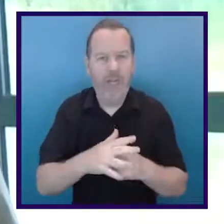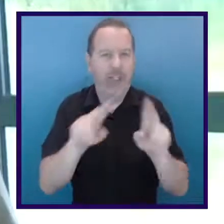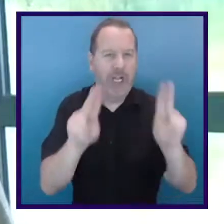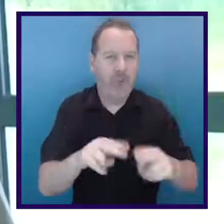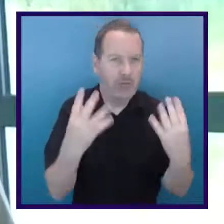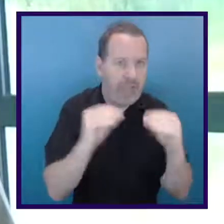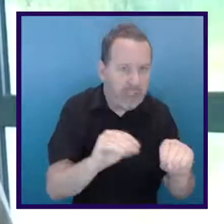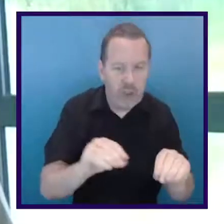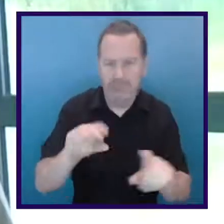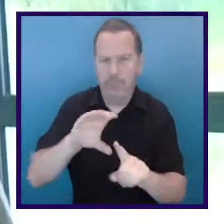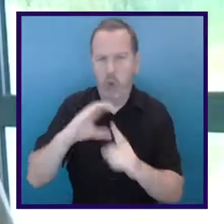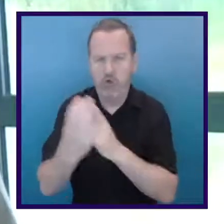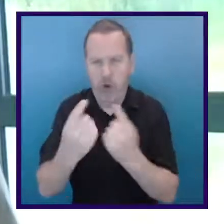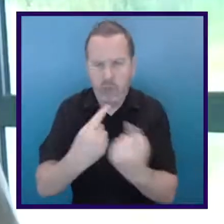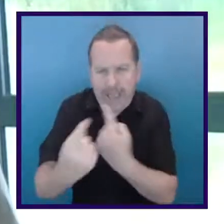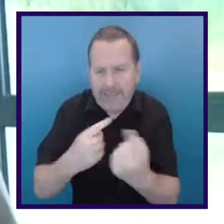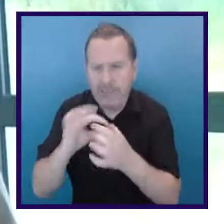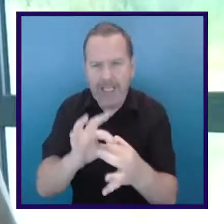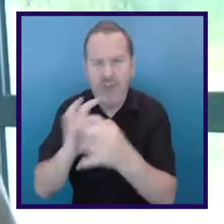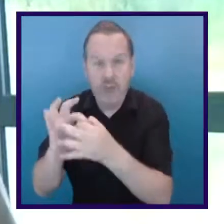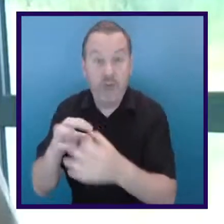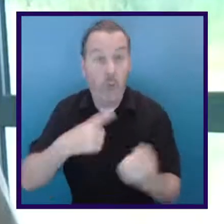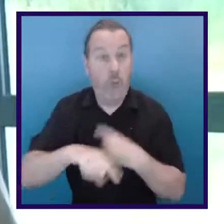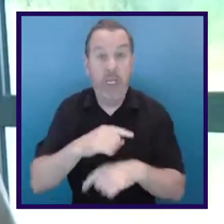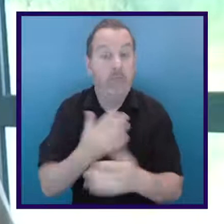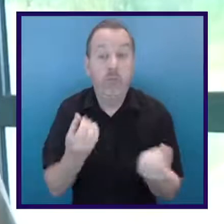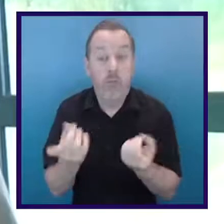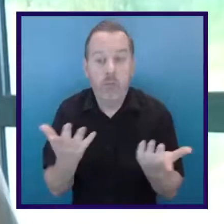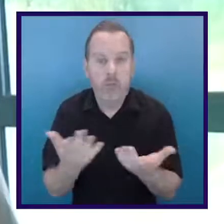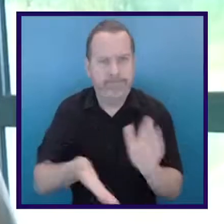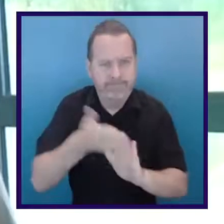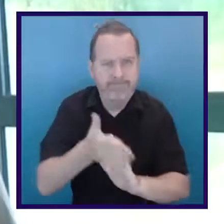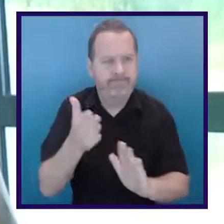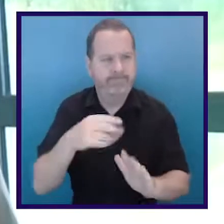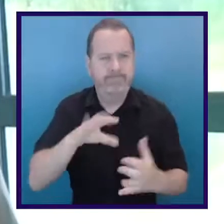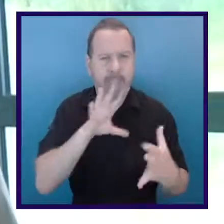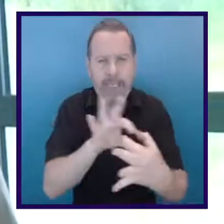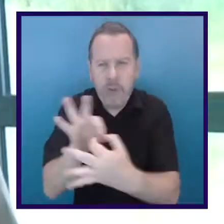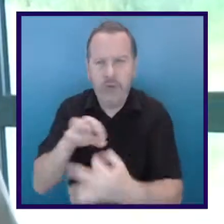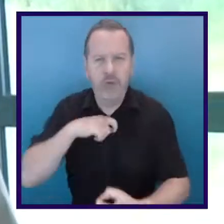and we build connections, understanding and trust between people in UK and other countries